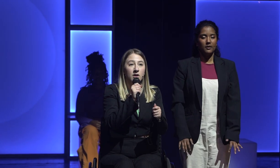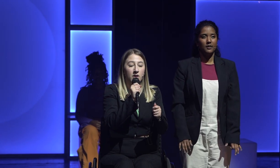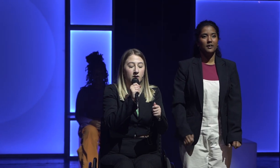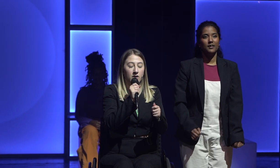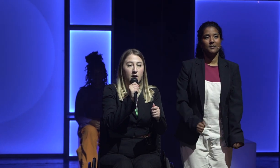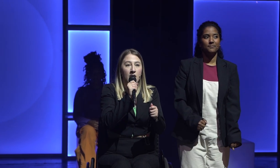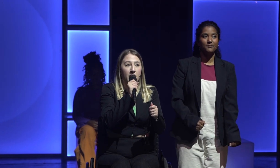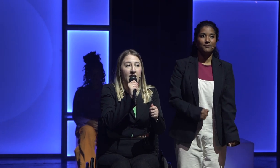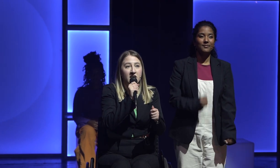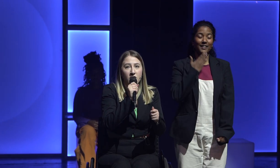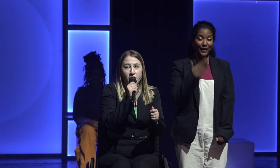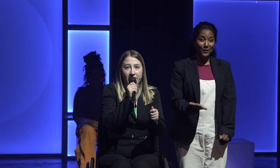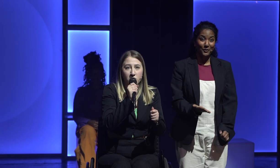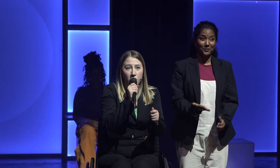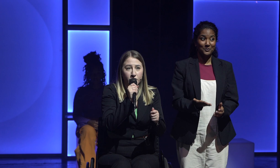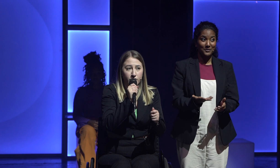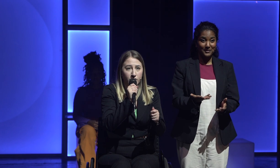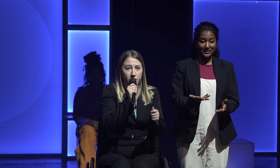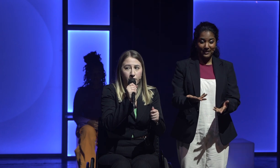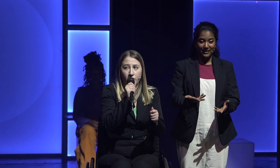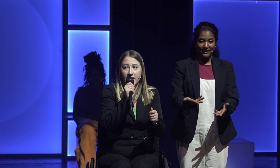Thank you very much for this